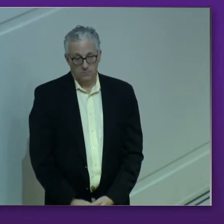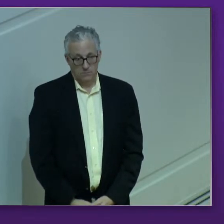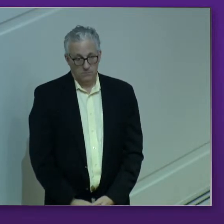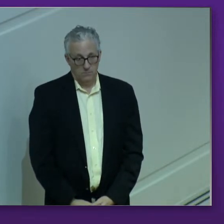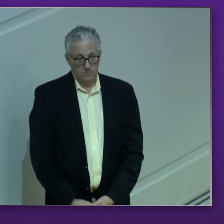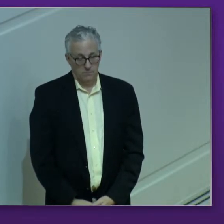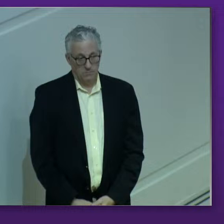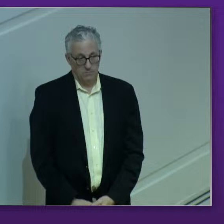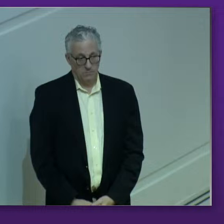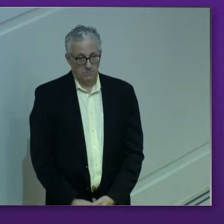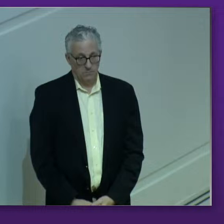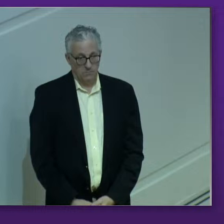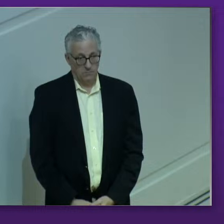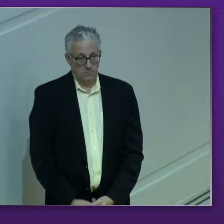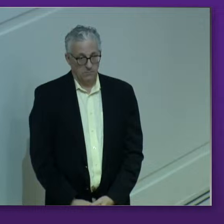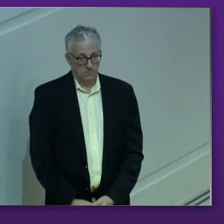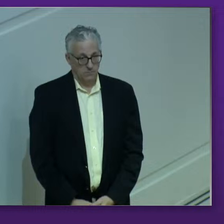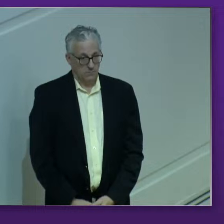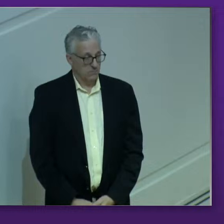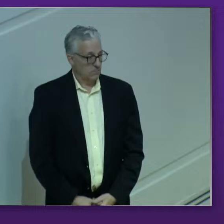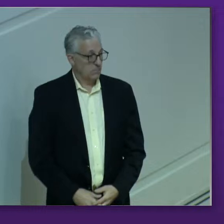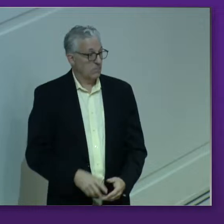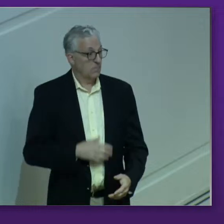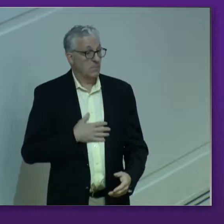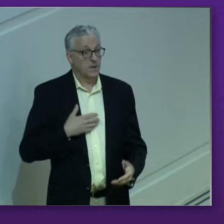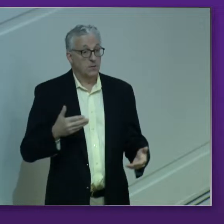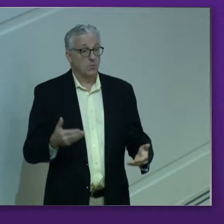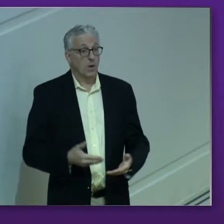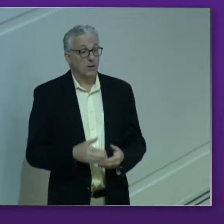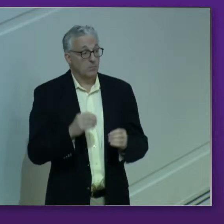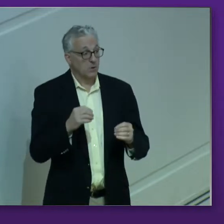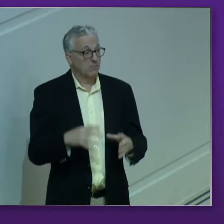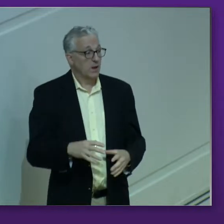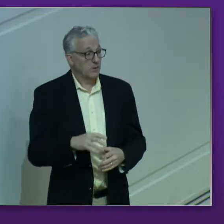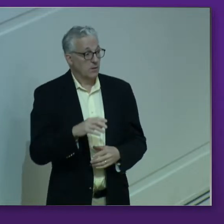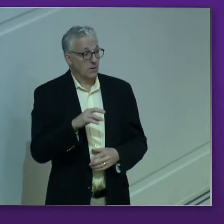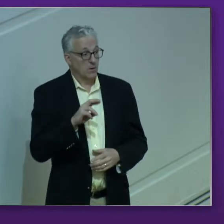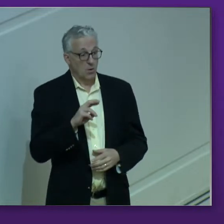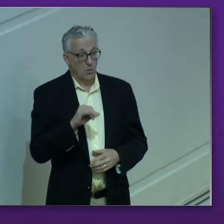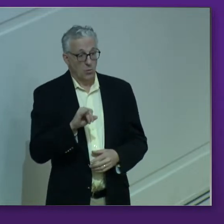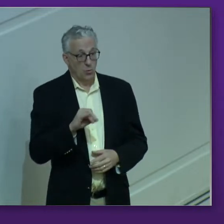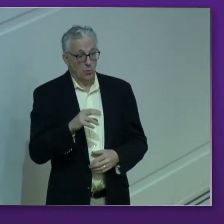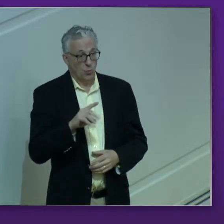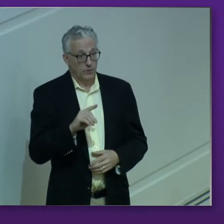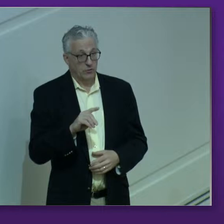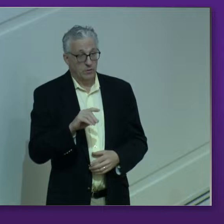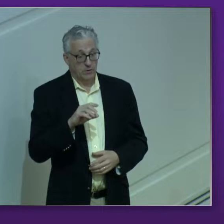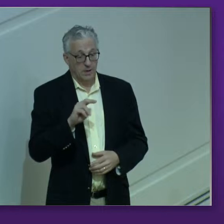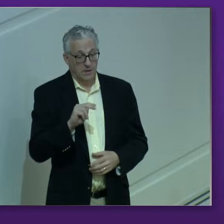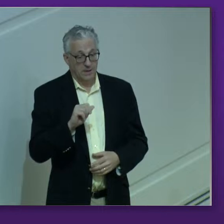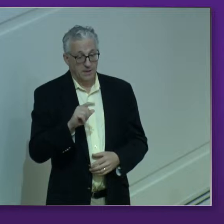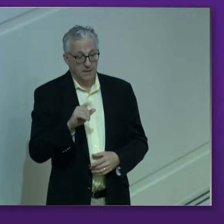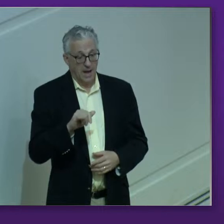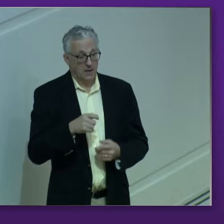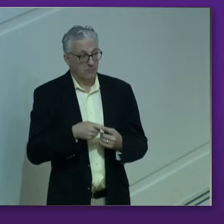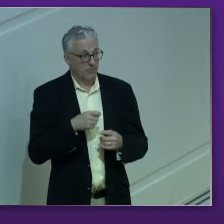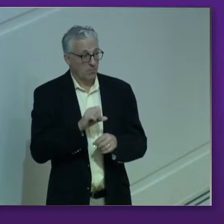BASIS OF THIS APPROACH TO TEACHING BECAUSE THAT IS WHERE TRUE LEARNING TAKES PLACE.